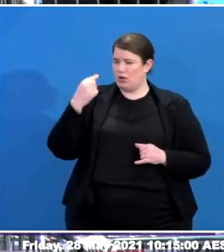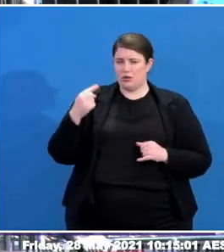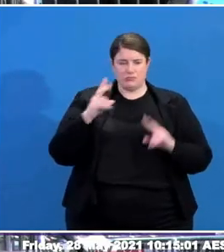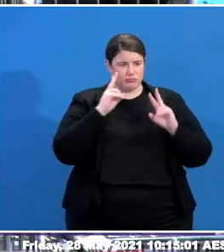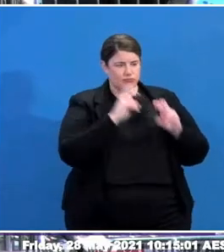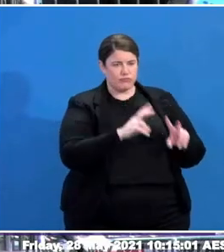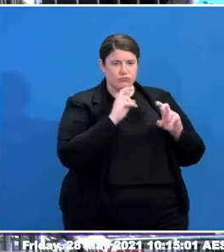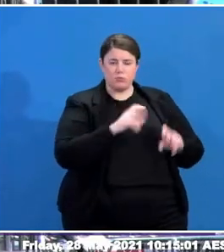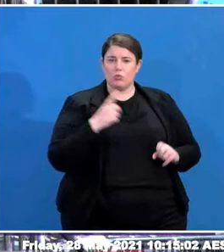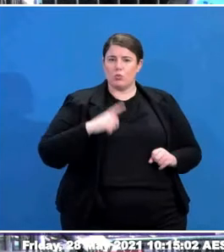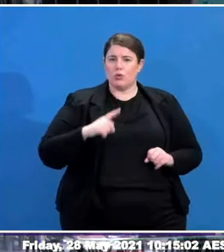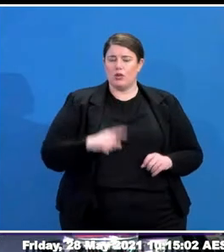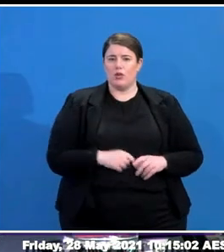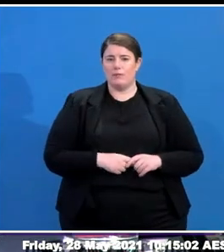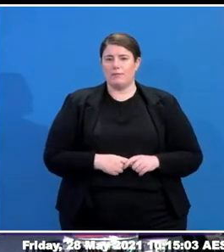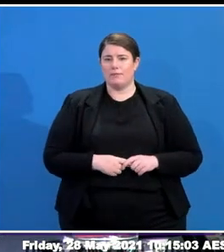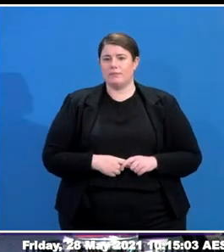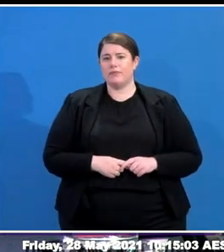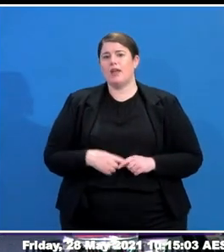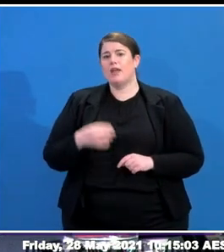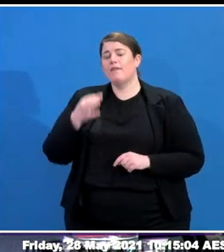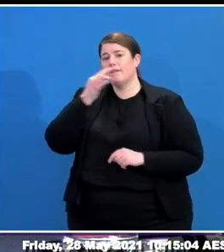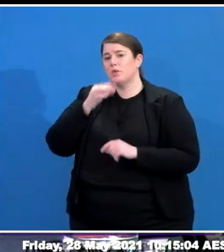Because there were a number of industrial relations matters